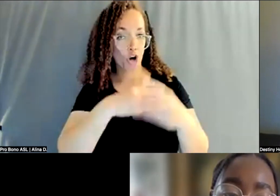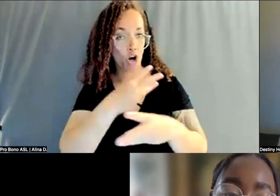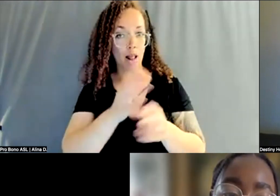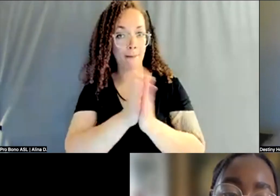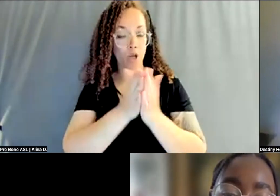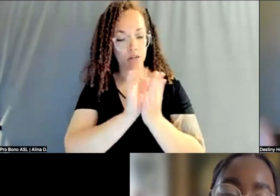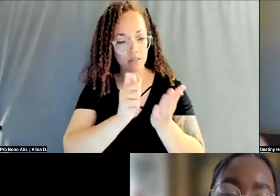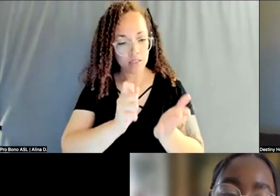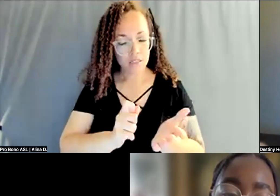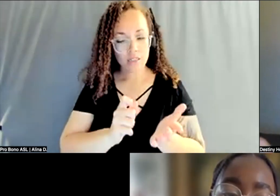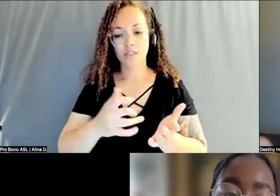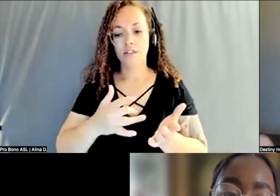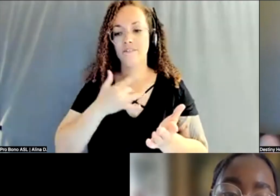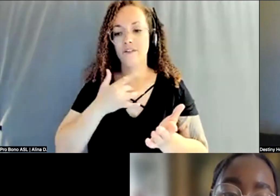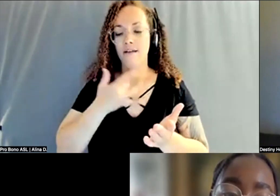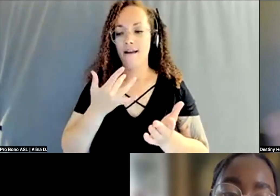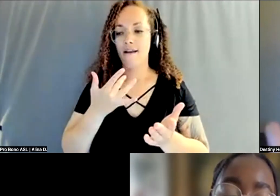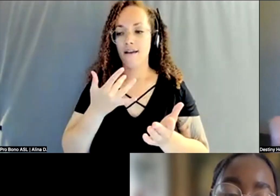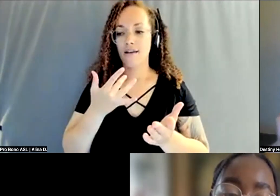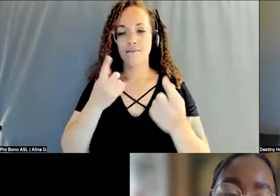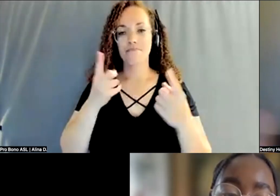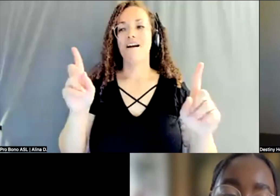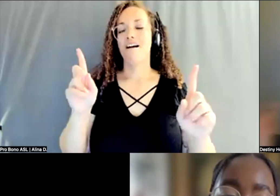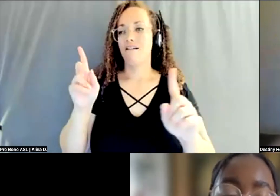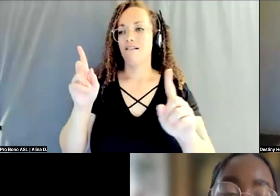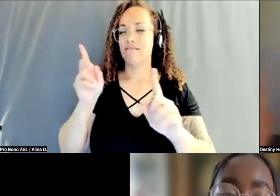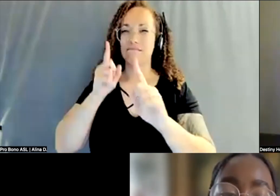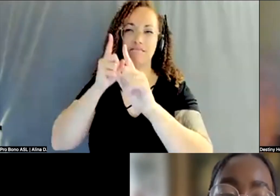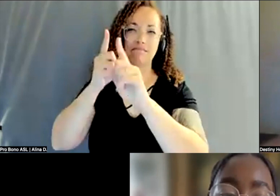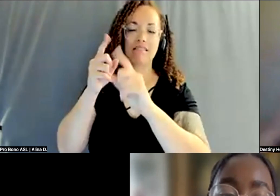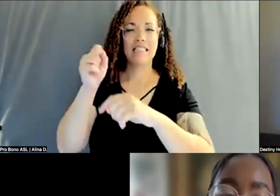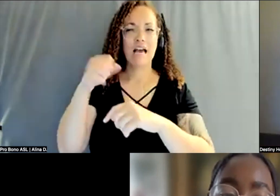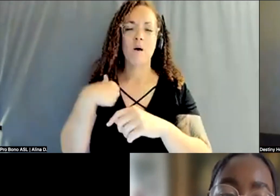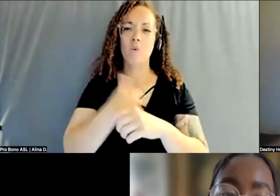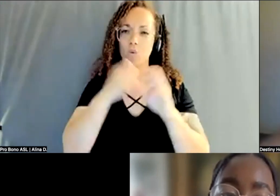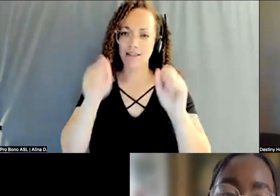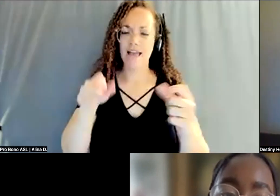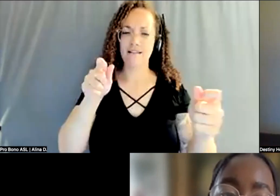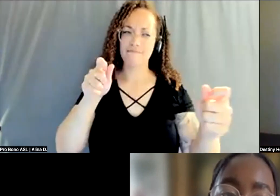‘yeah, we can transform these conditions.’ At the same time we were hearing so many people